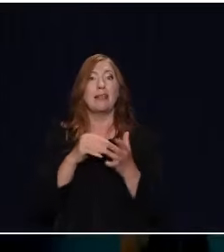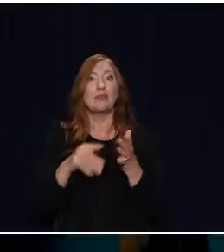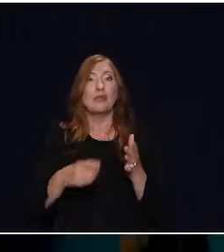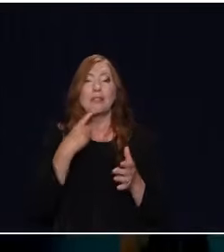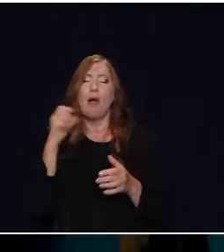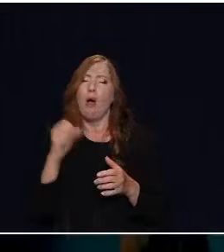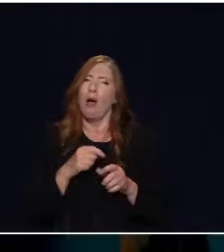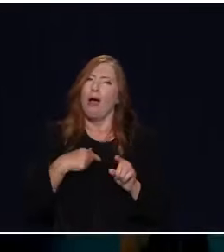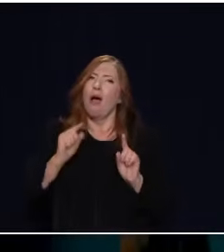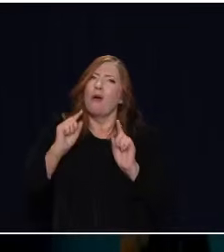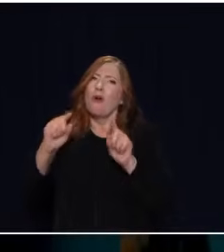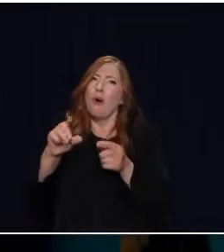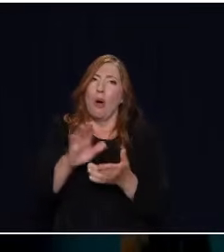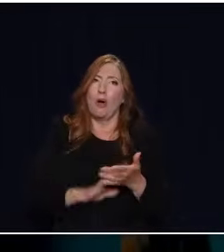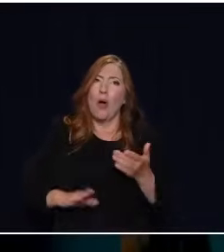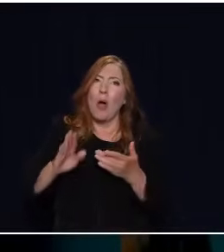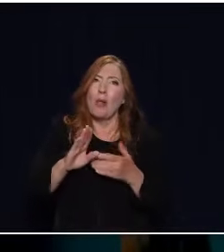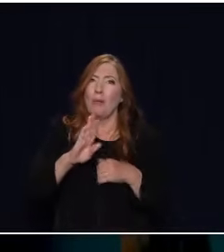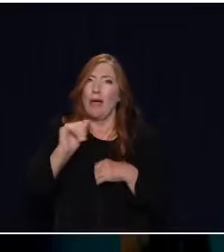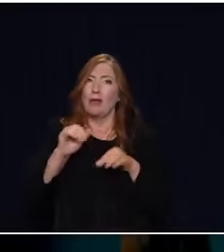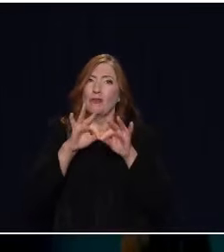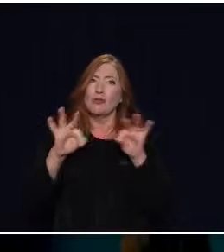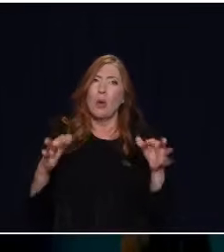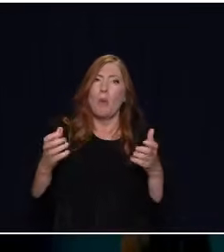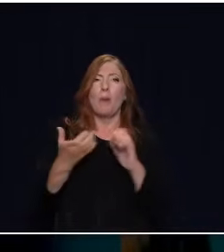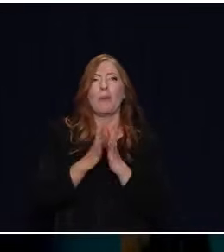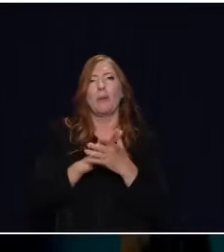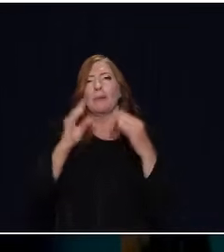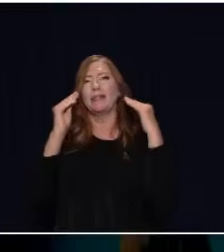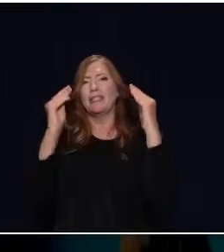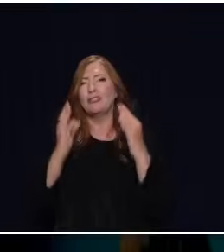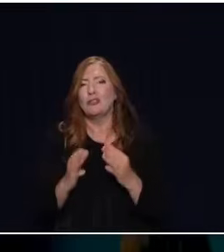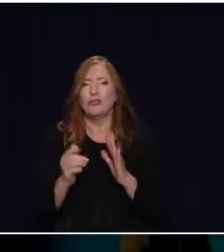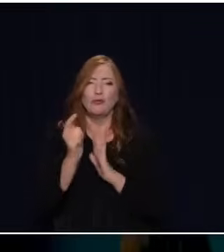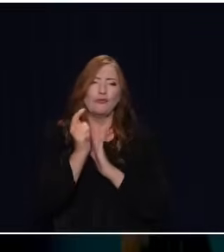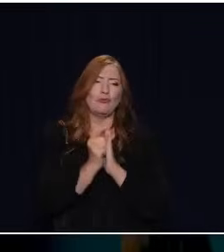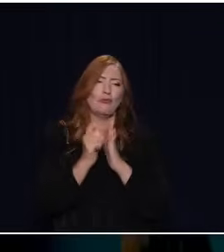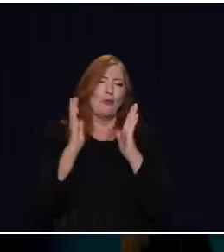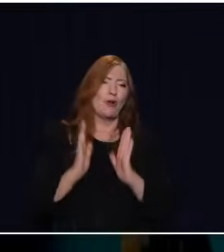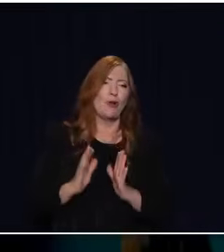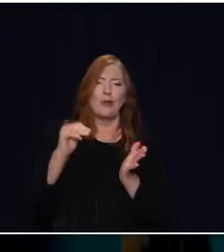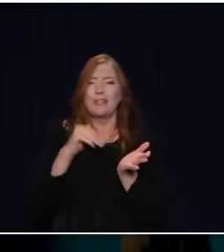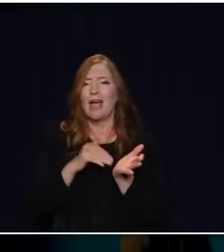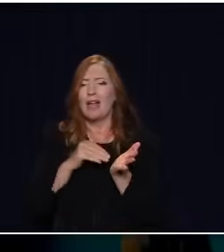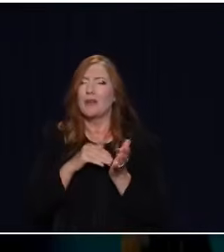THERE. TO SET THEM UP FOR SUCCESS. YES, I'M GOING TO COLLEGE. I'M GOING GET A BACHELOR'S